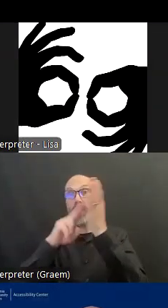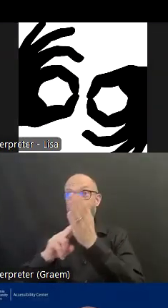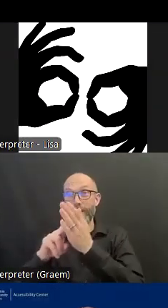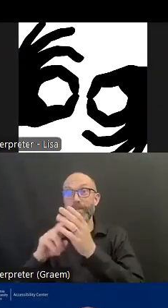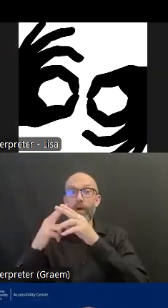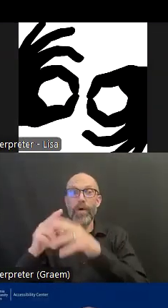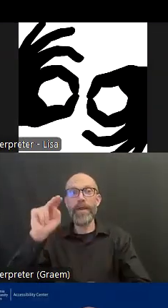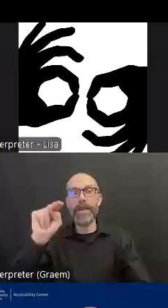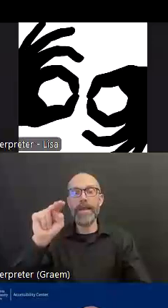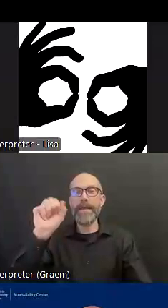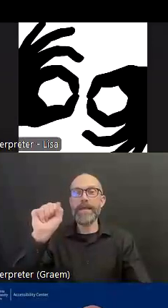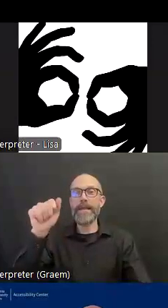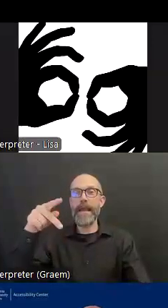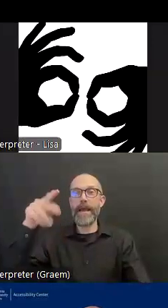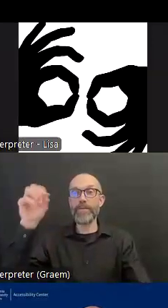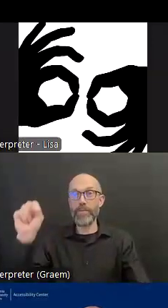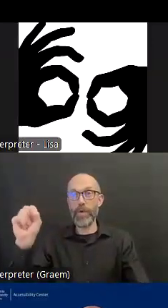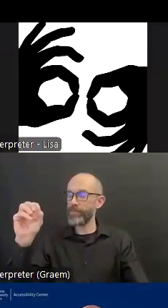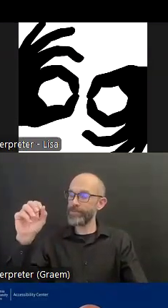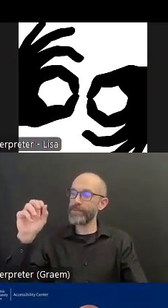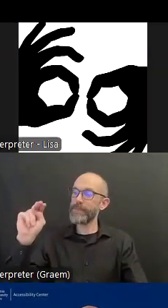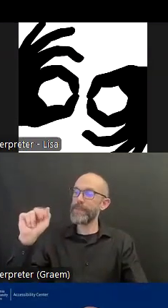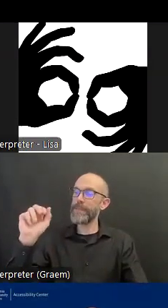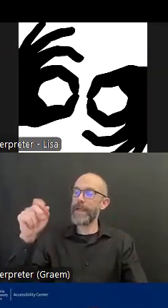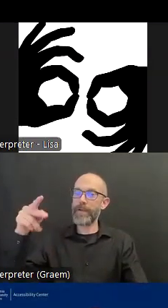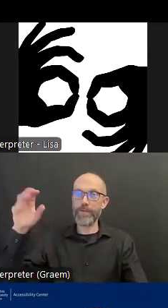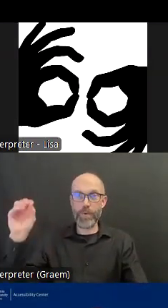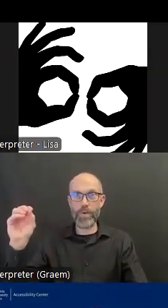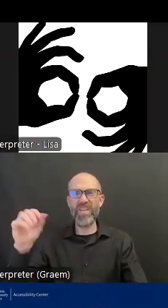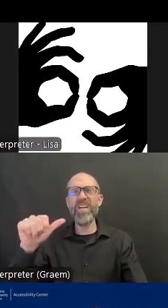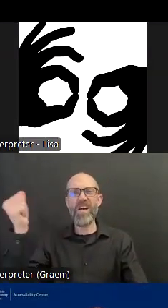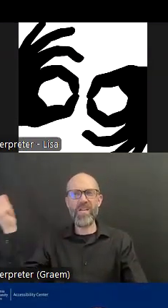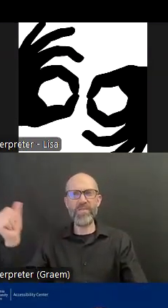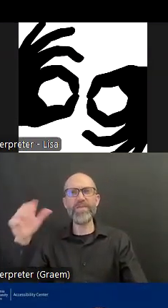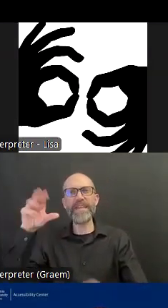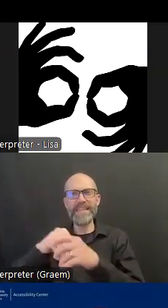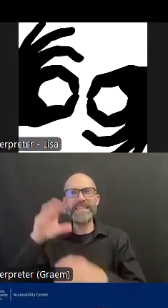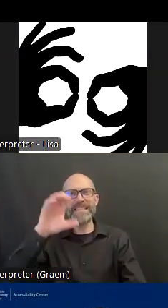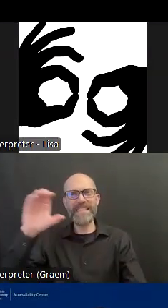And we have a number of other ones within the CCC, where perhaps you as a college aren't doing any bidding,